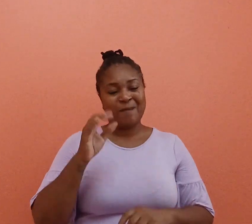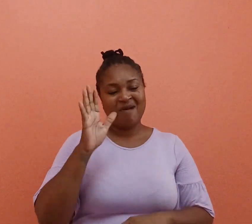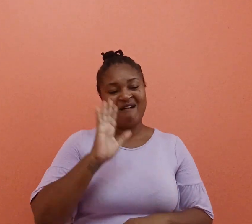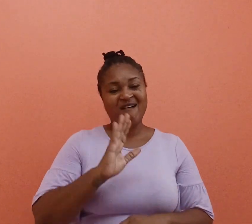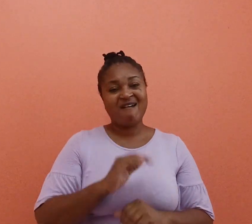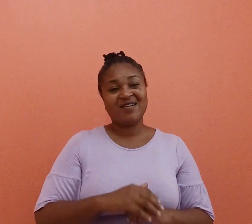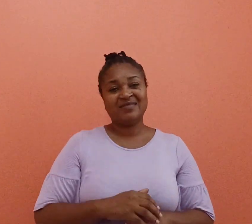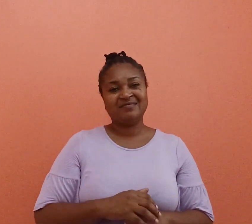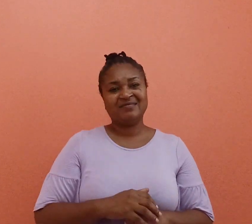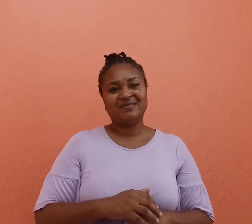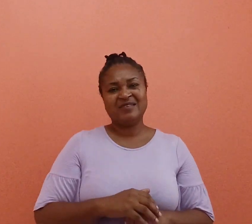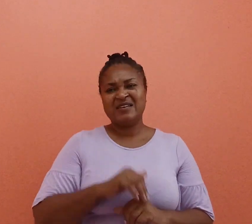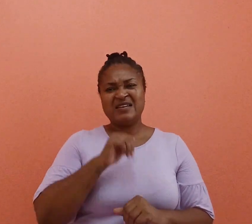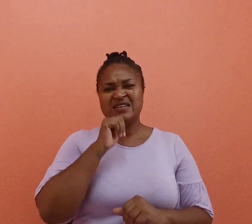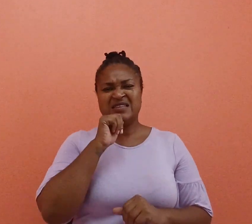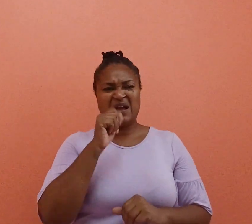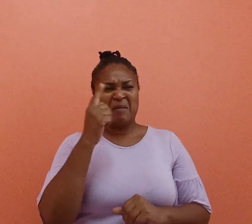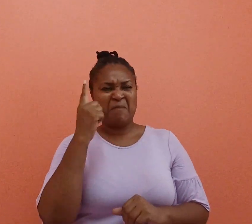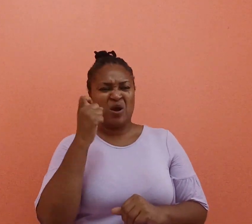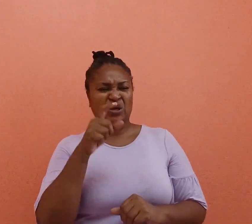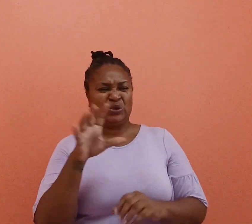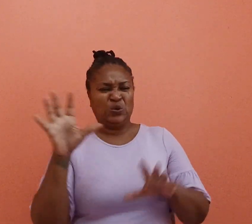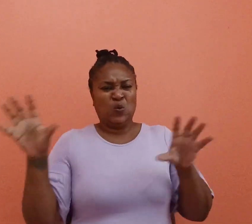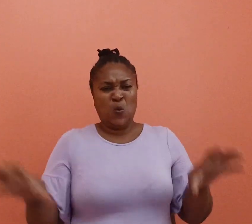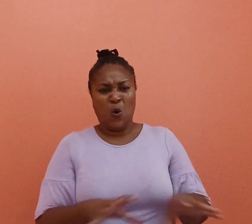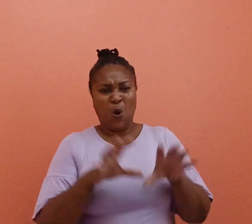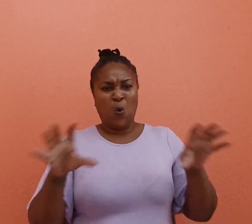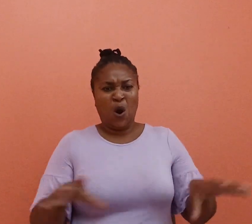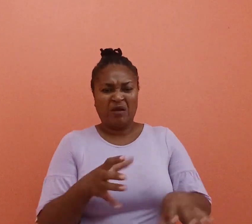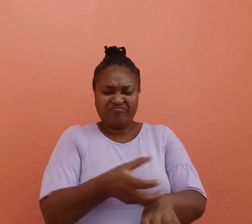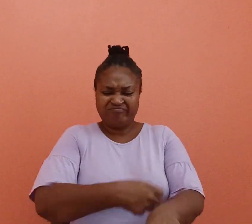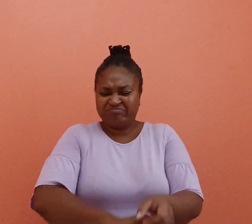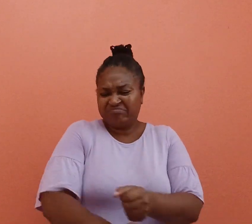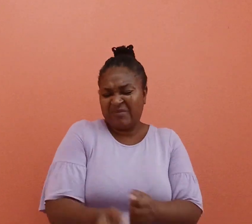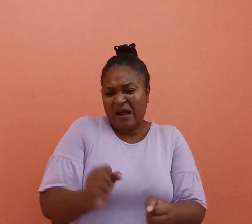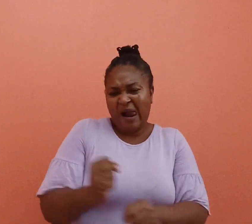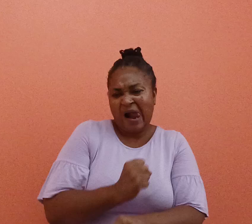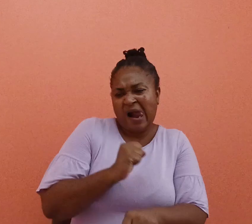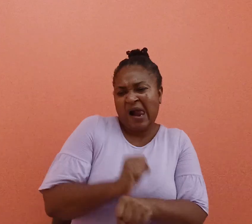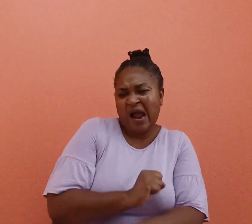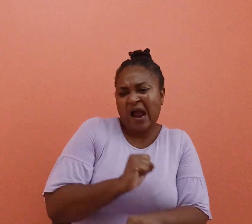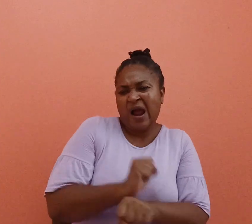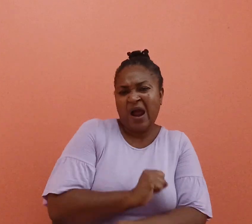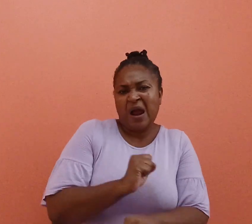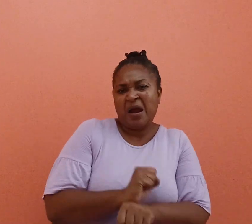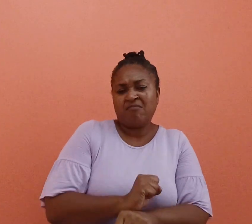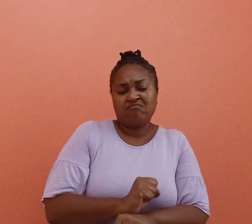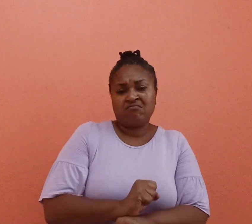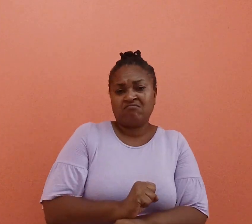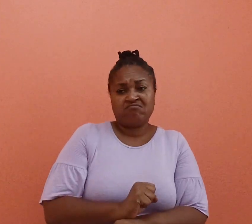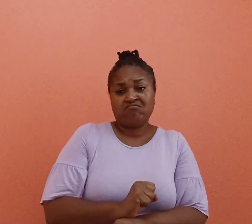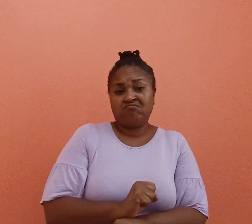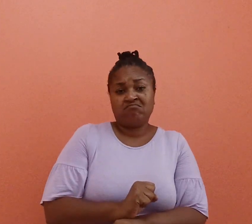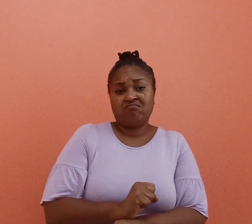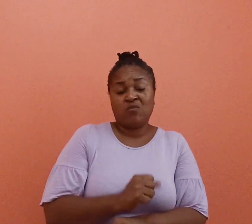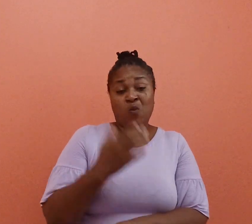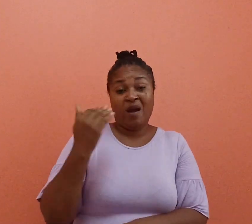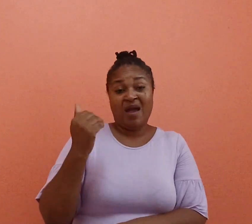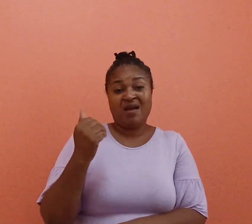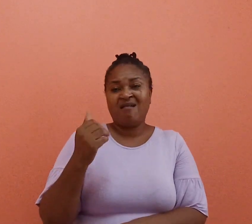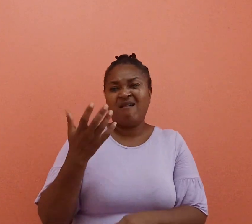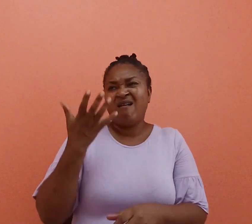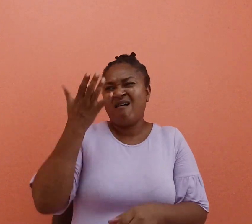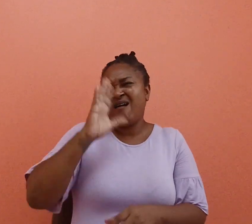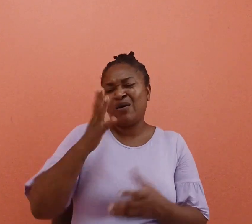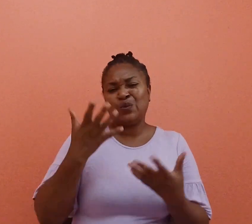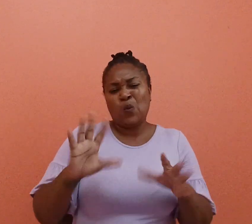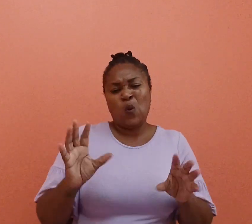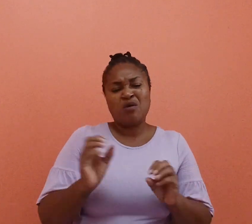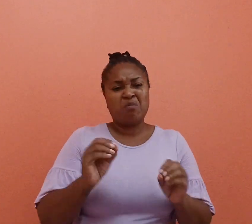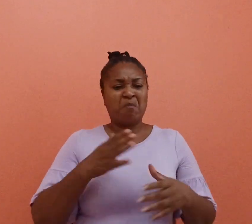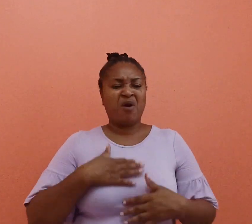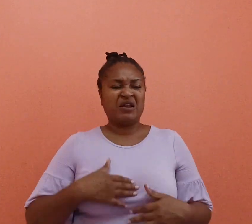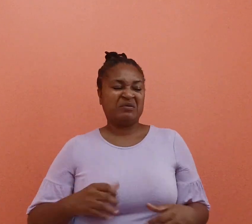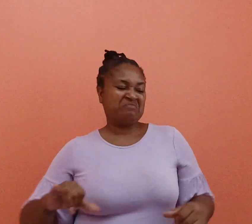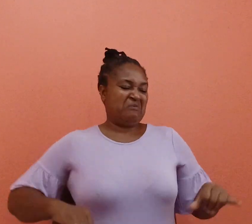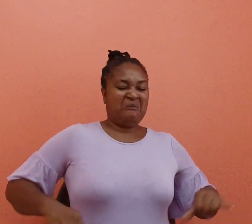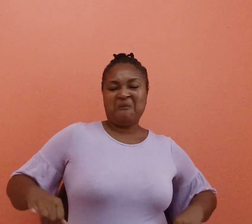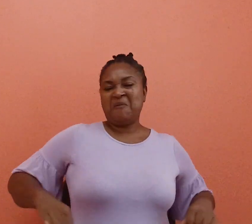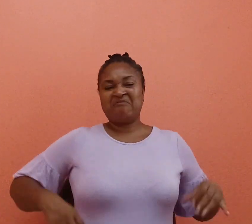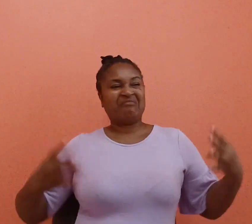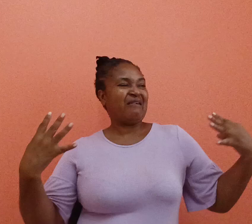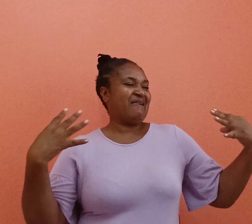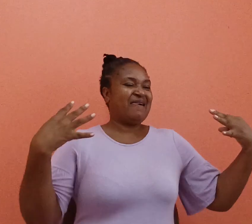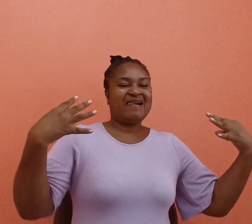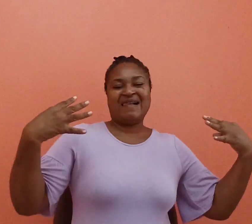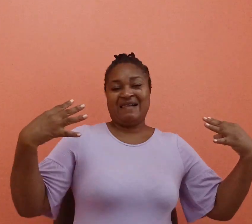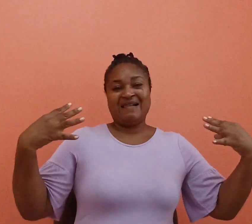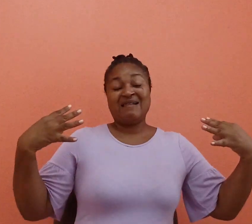Not by works so that no one can boast.